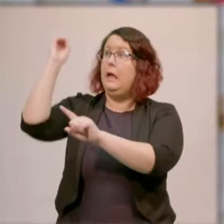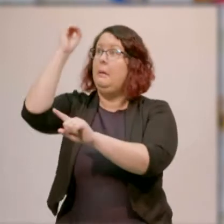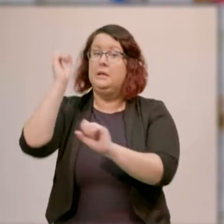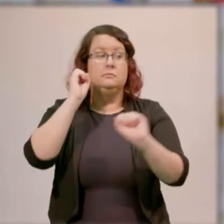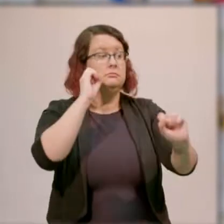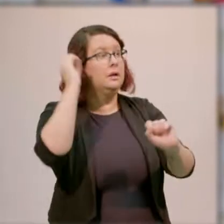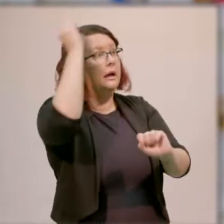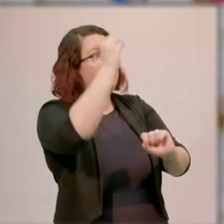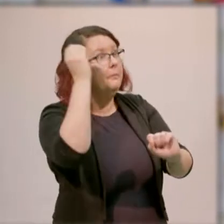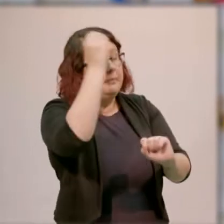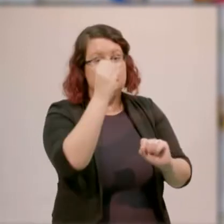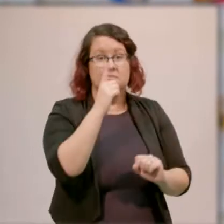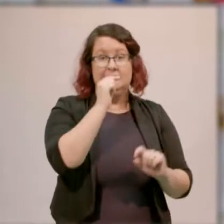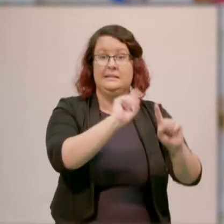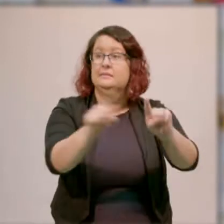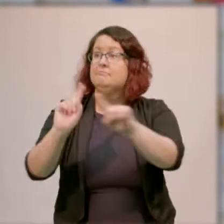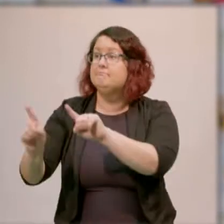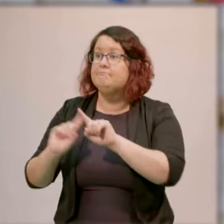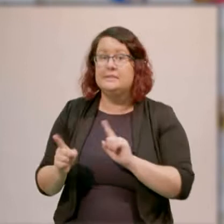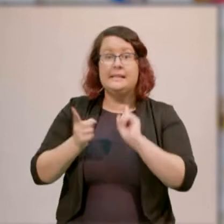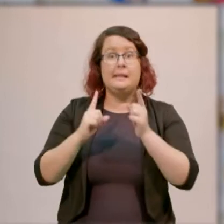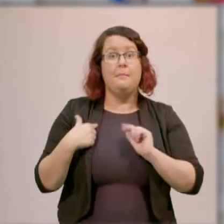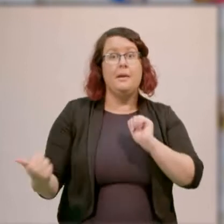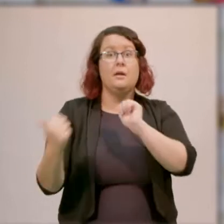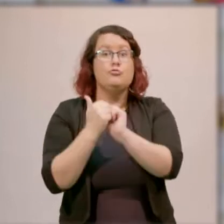and they're allowed to disagree or agree with ours.